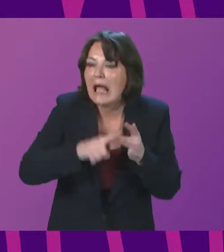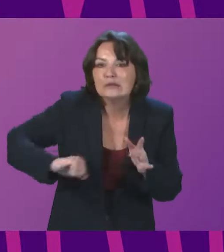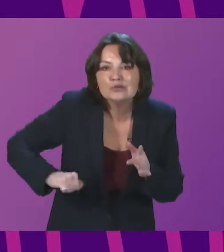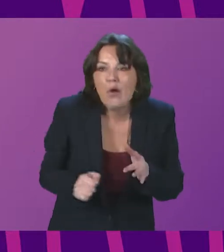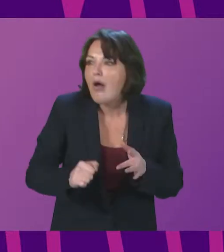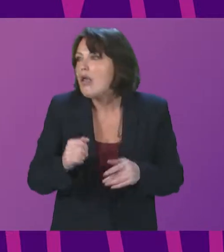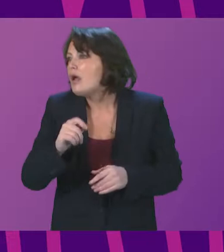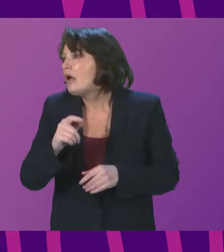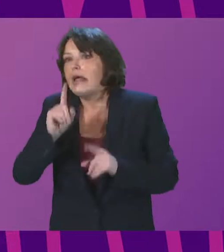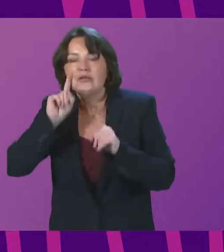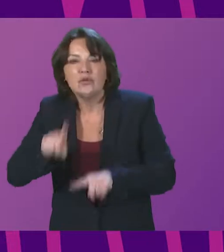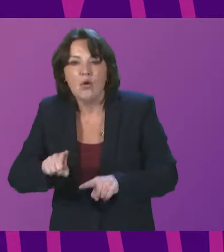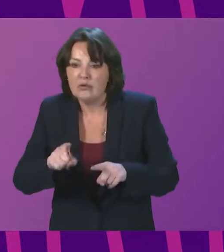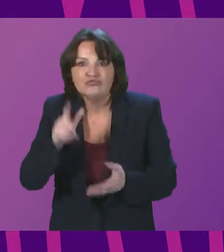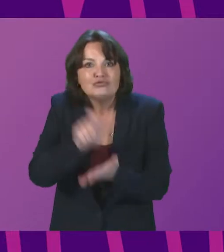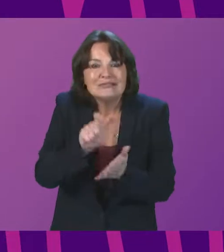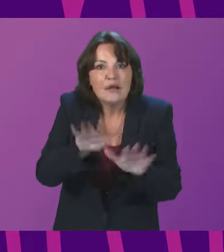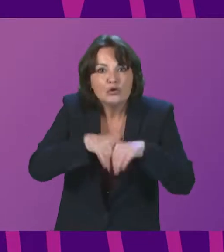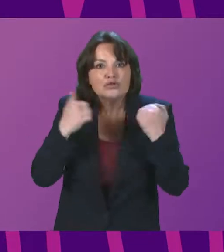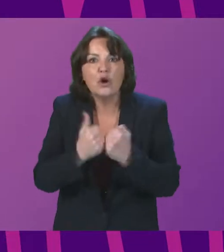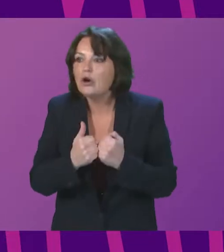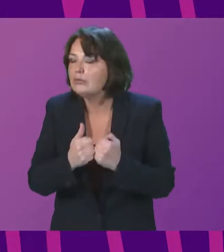the Scottish Retail Consortium and the Federation of Small Businesses.